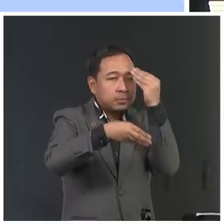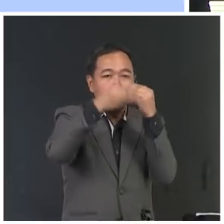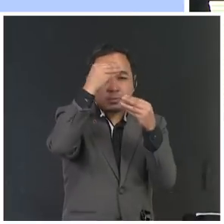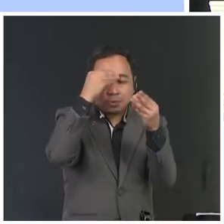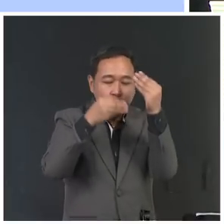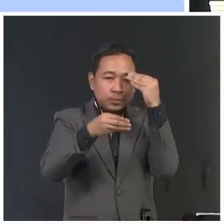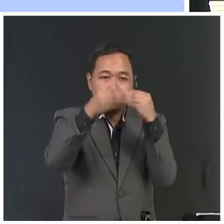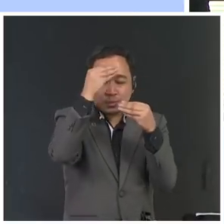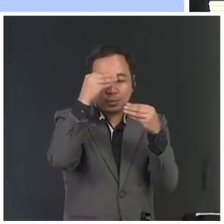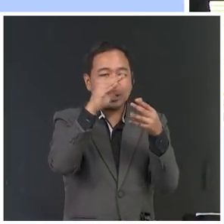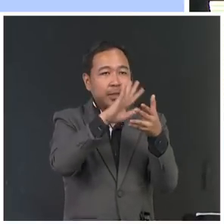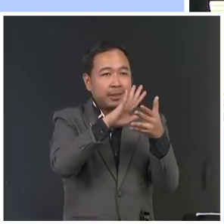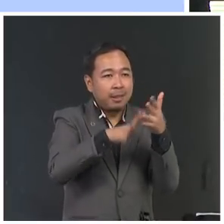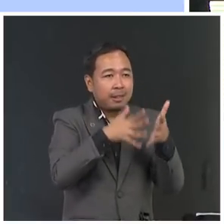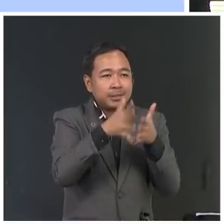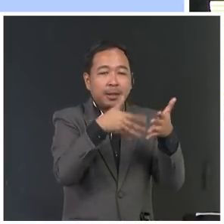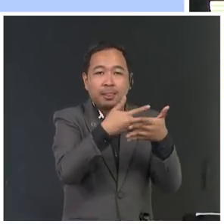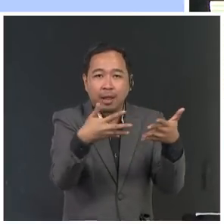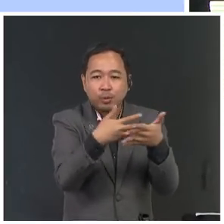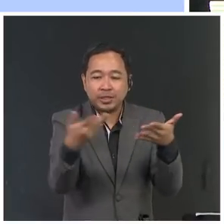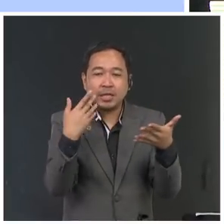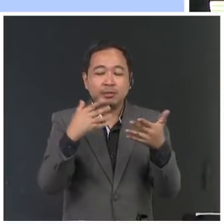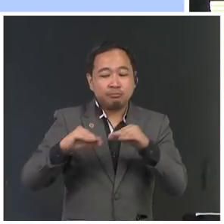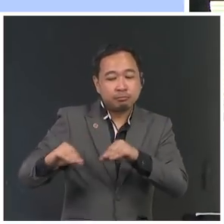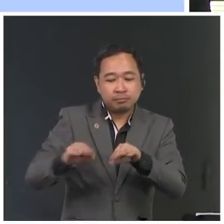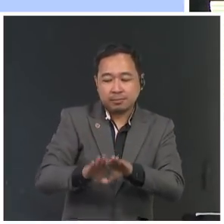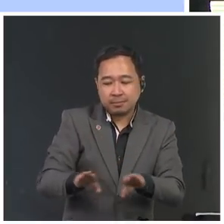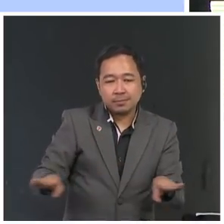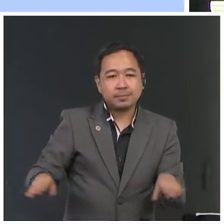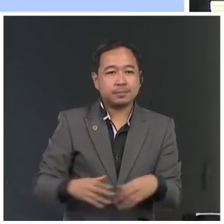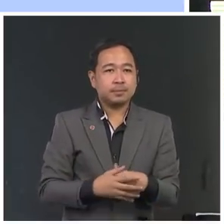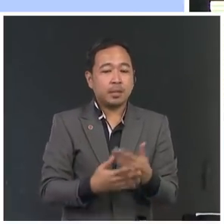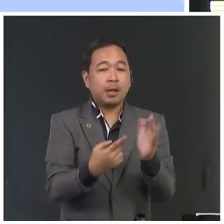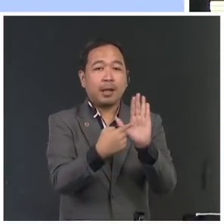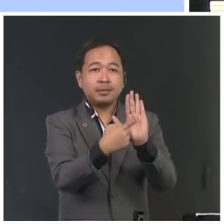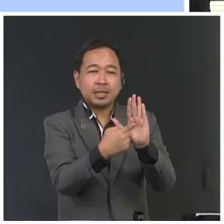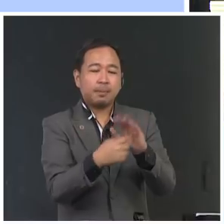So this is for the beginners or the higher level in which we distributed these handbooks to all the schools.